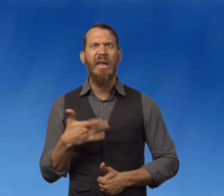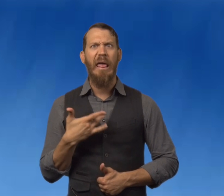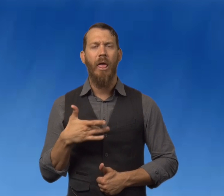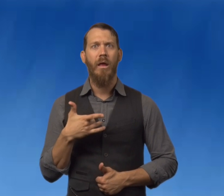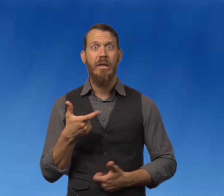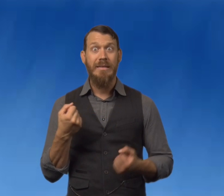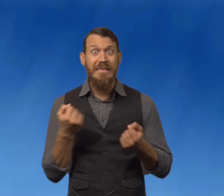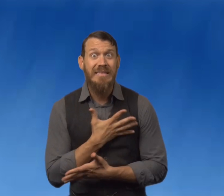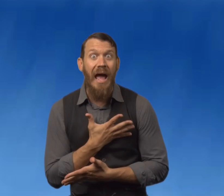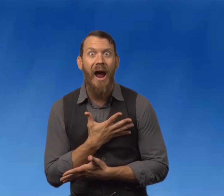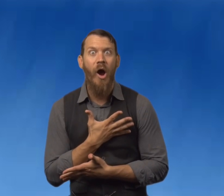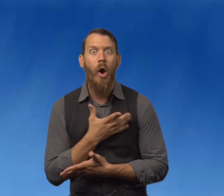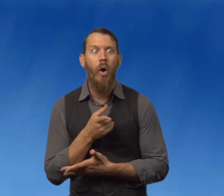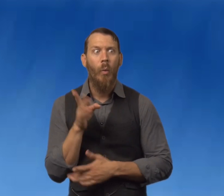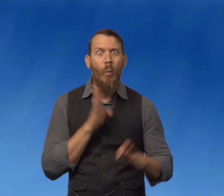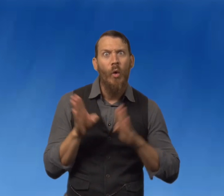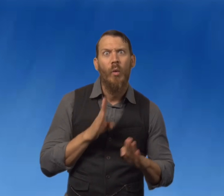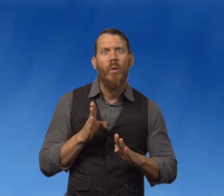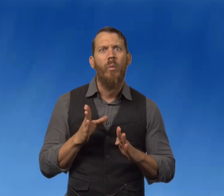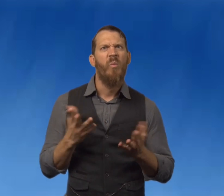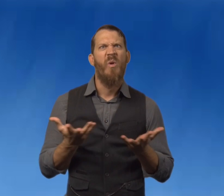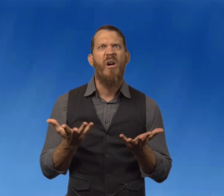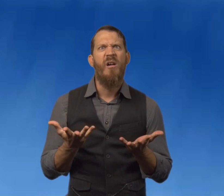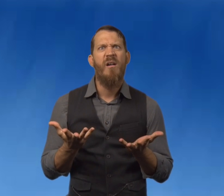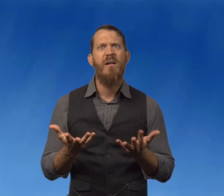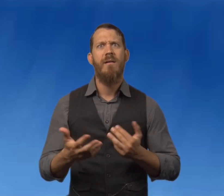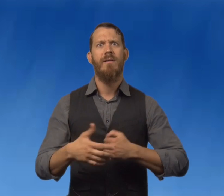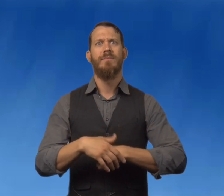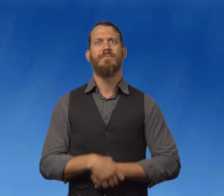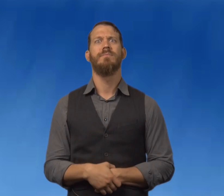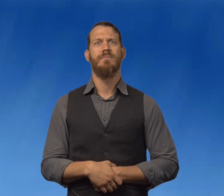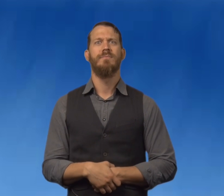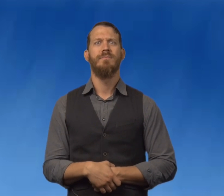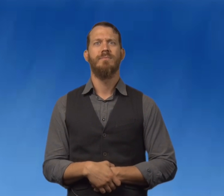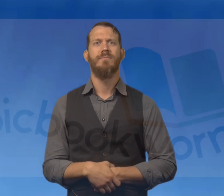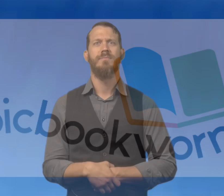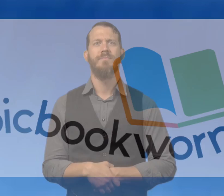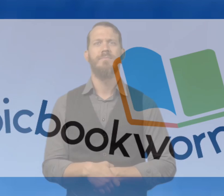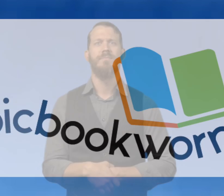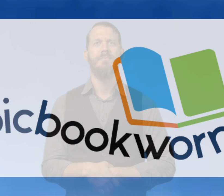how'd you feel? Were you scared? Were you worried? What?